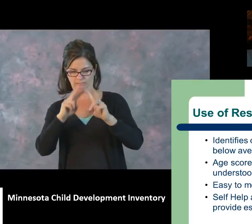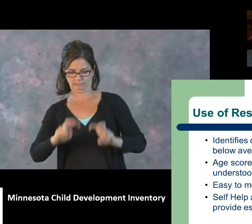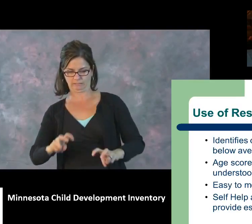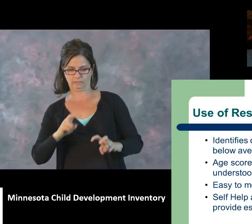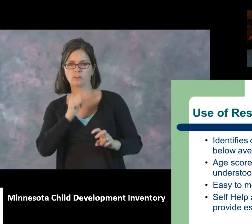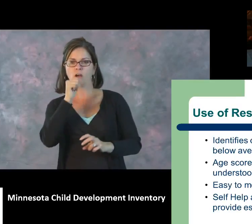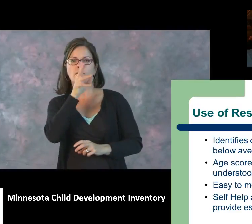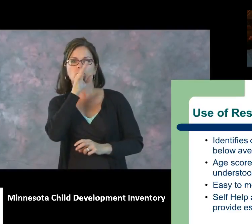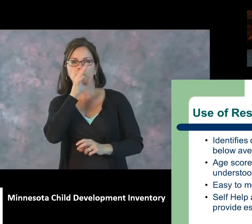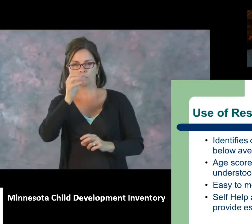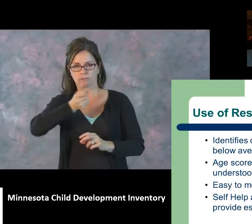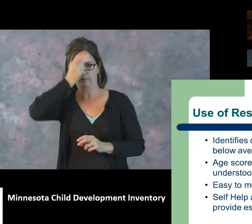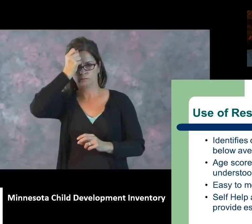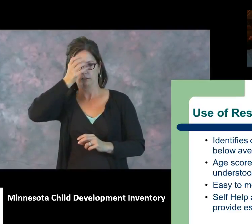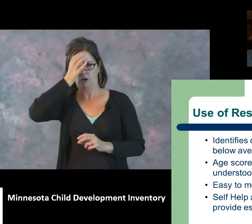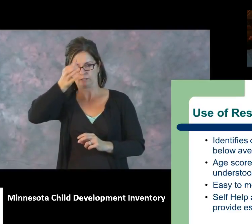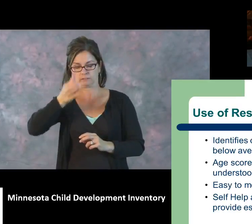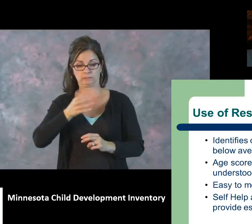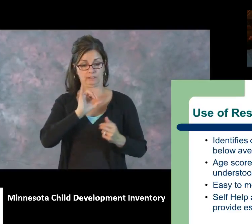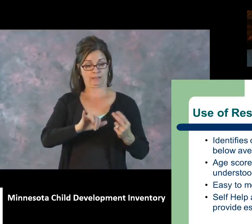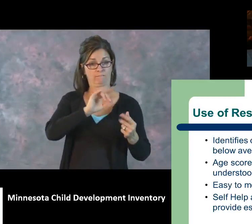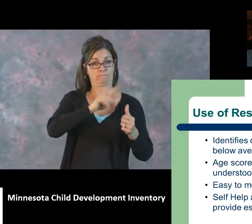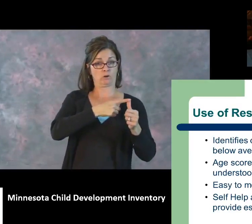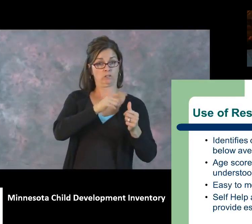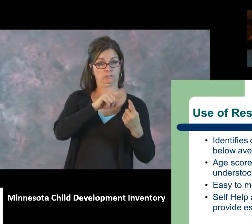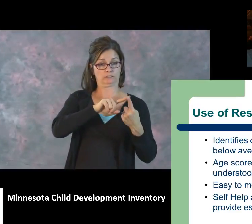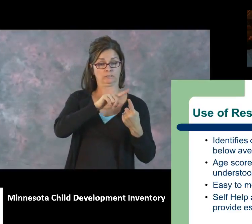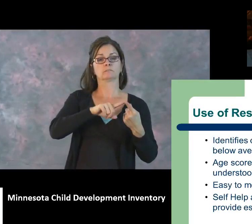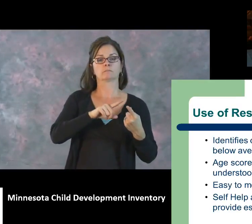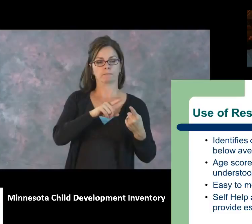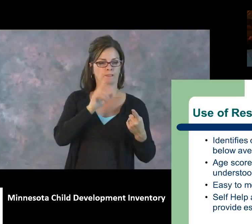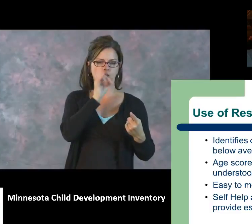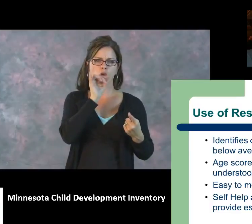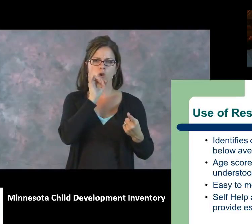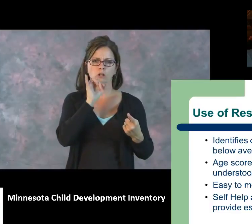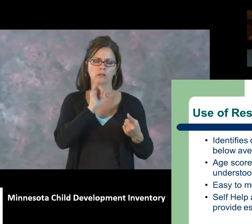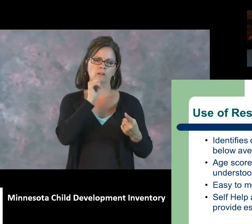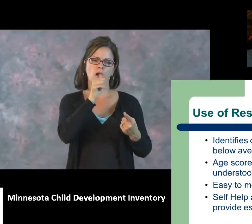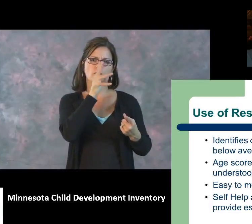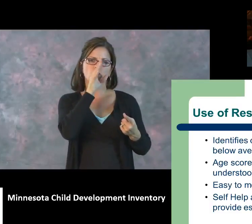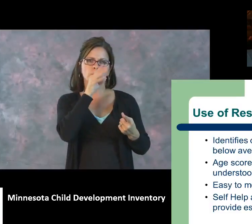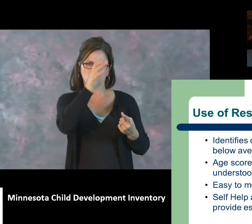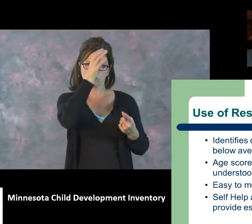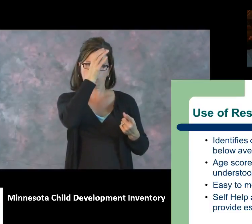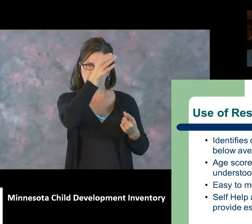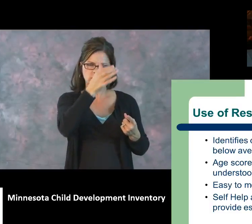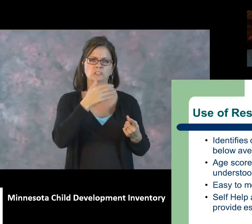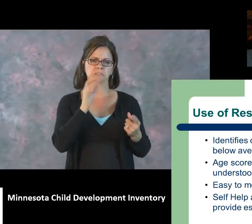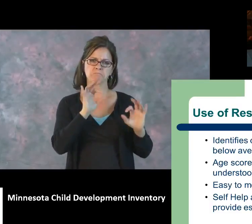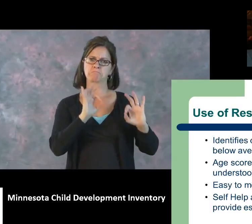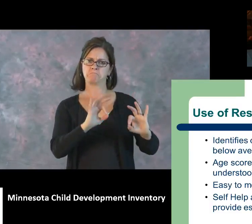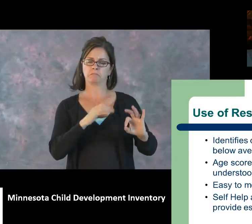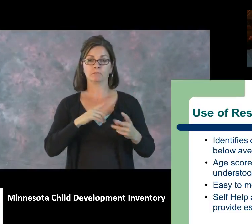We found that in the first child's case, it looked like non-verbal cognition was right where it should be, however, in the second child's case